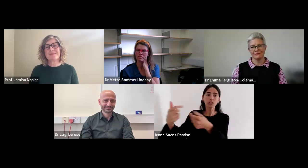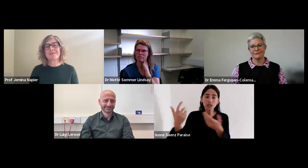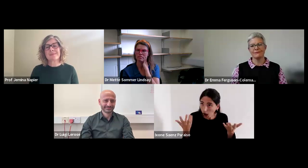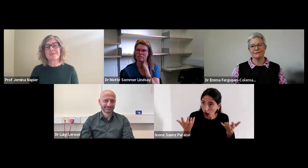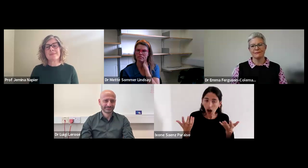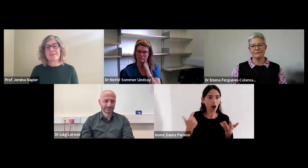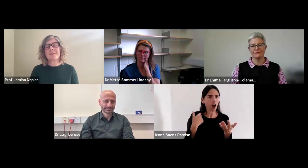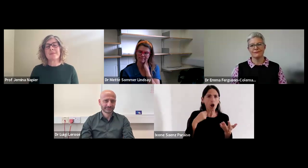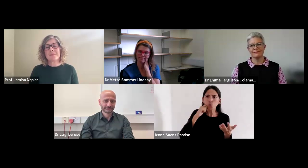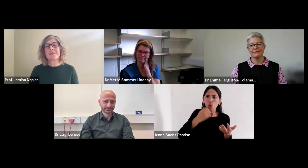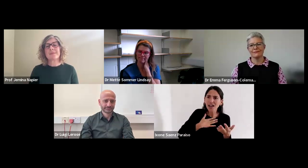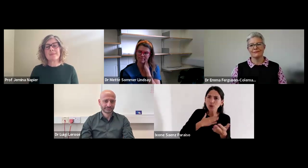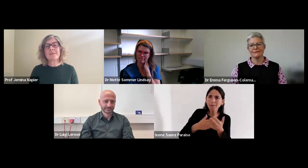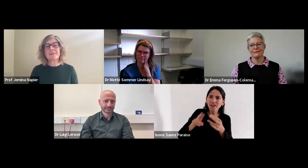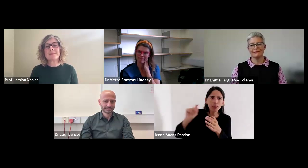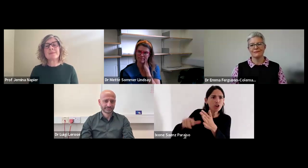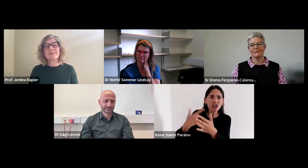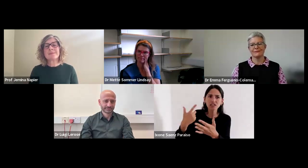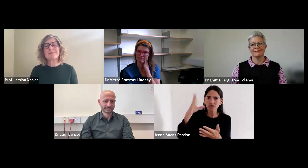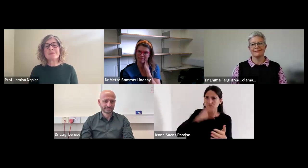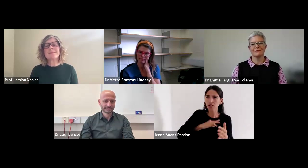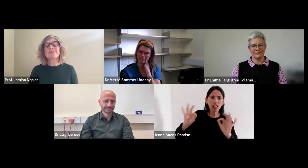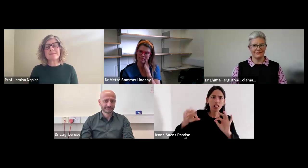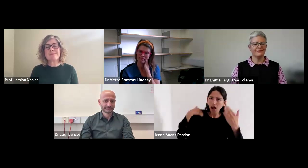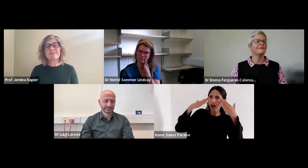their career journey because they have access to information that we've missed, you know, whether